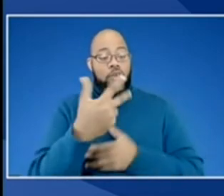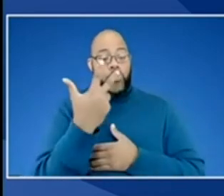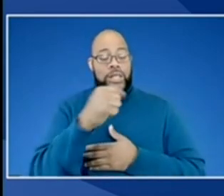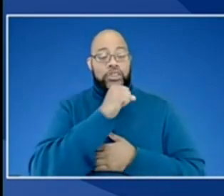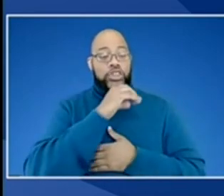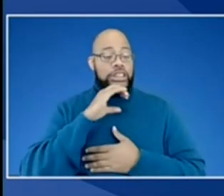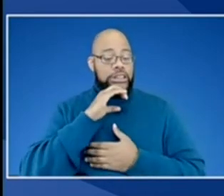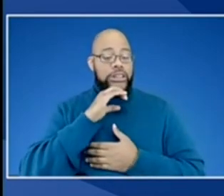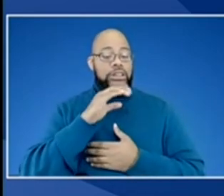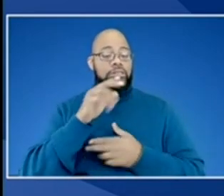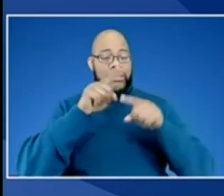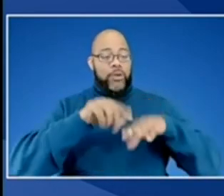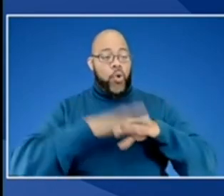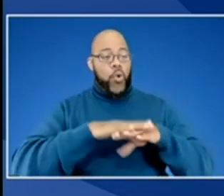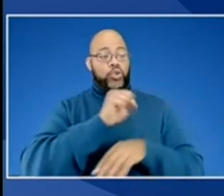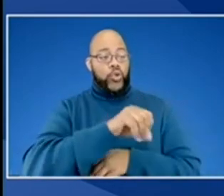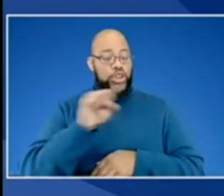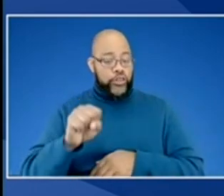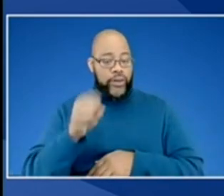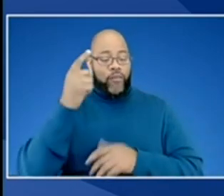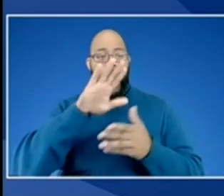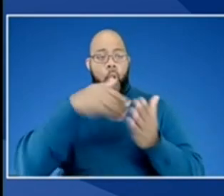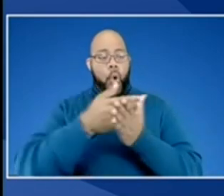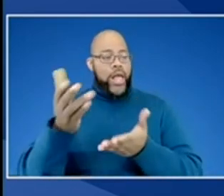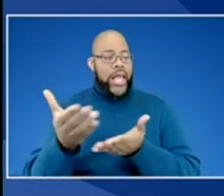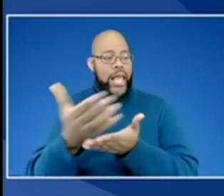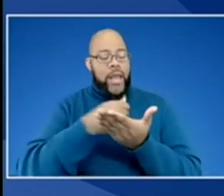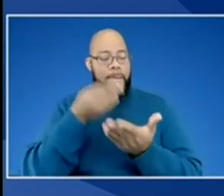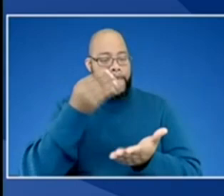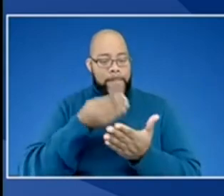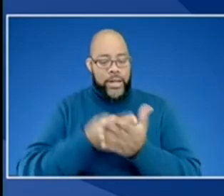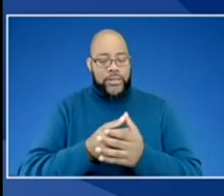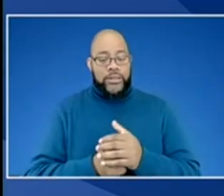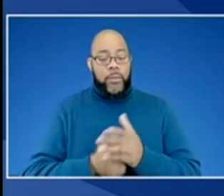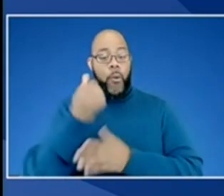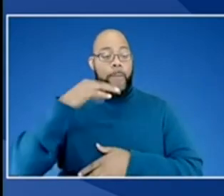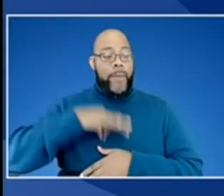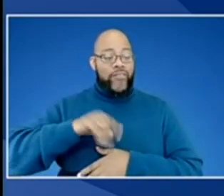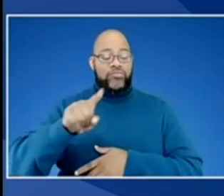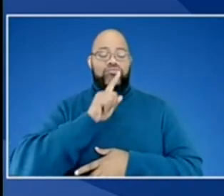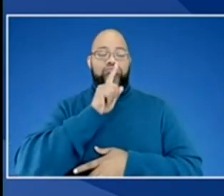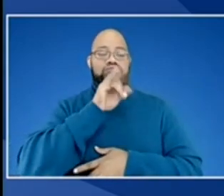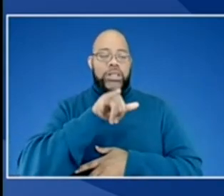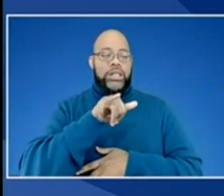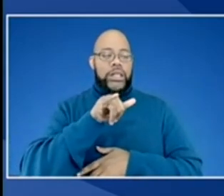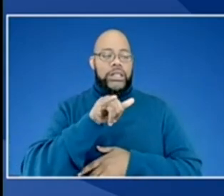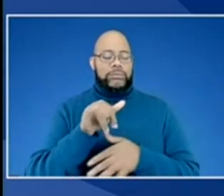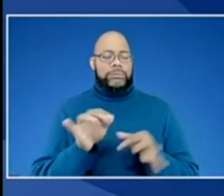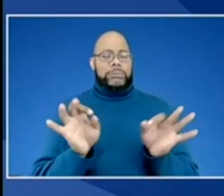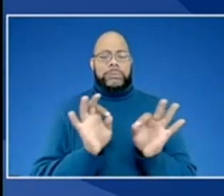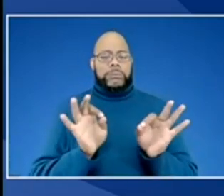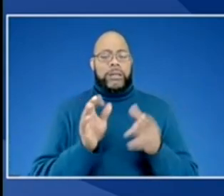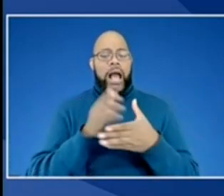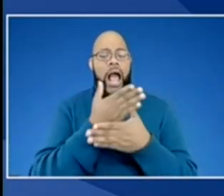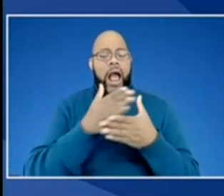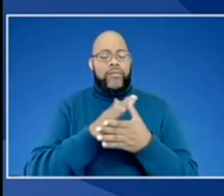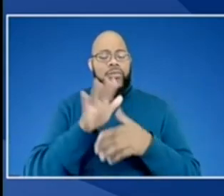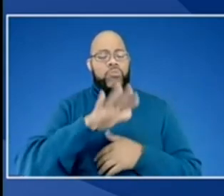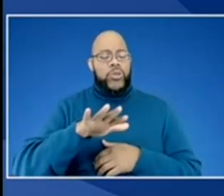Social Security for virtually all of their income, and those benefits are extremely modest, averaging just around $20,000 a